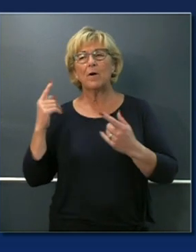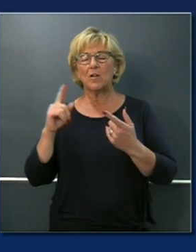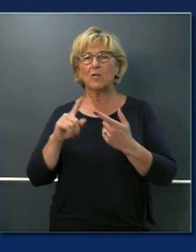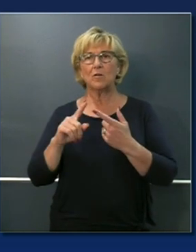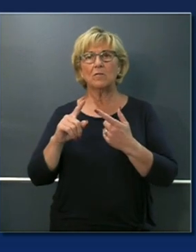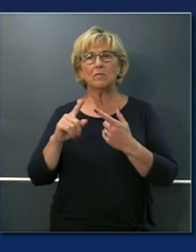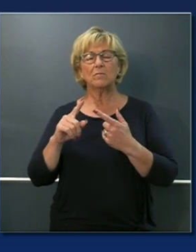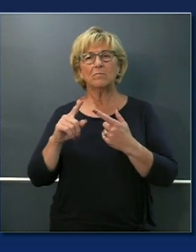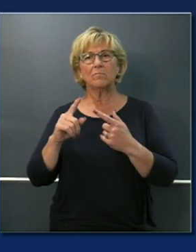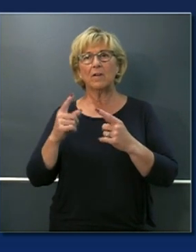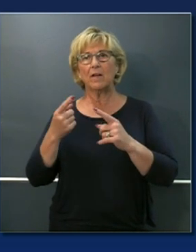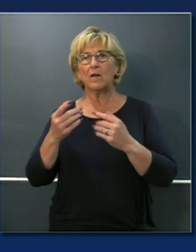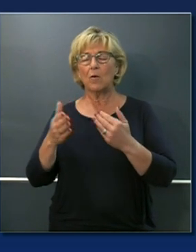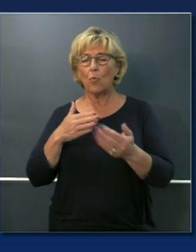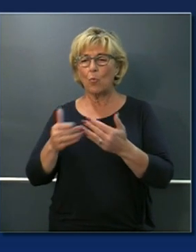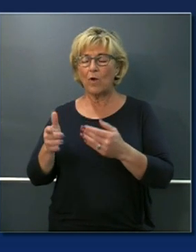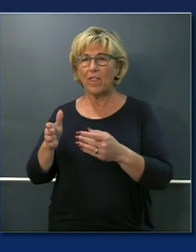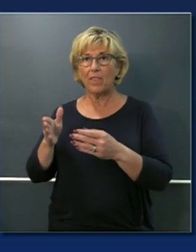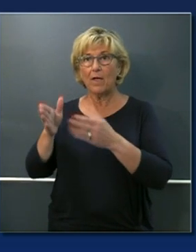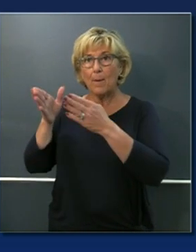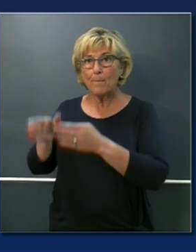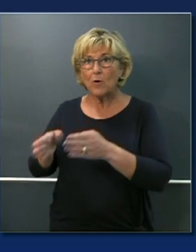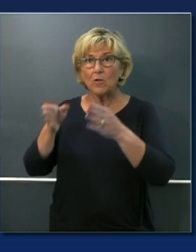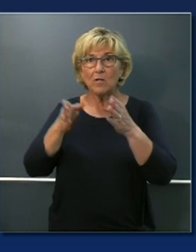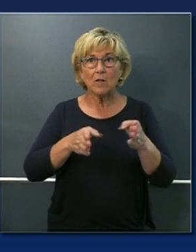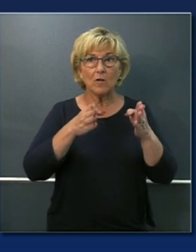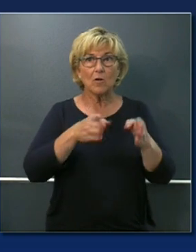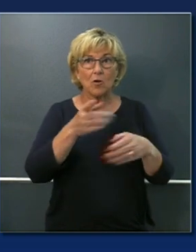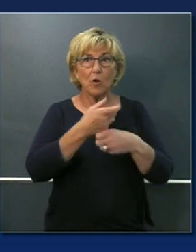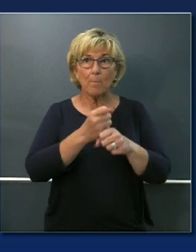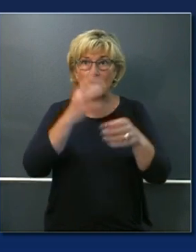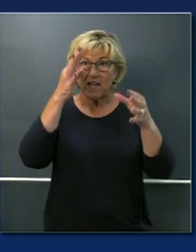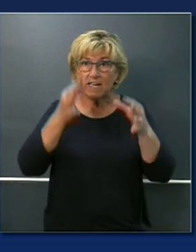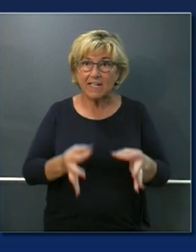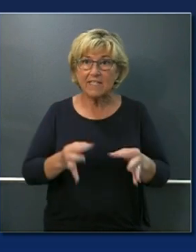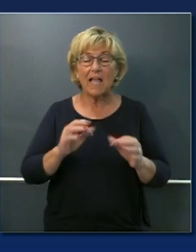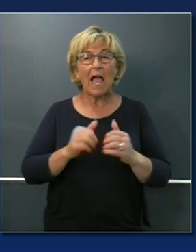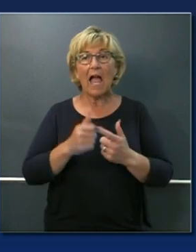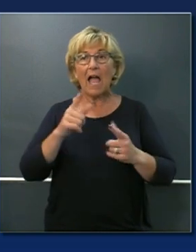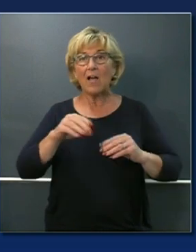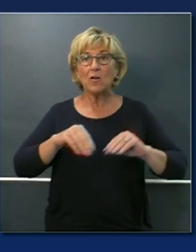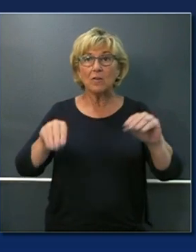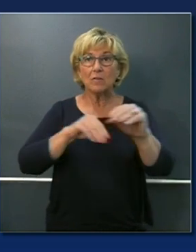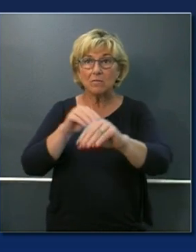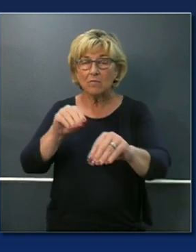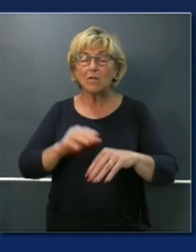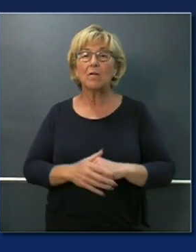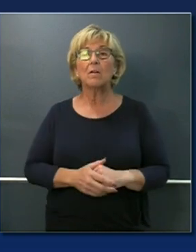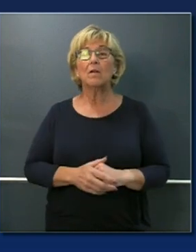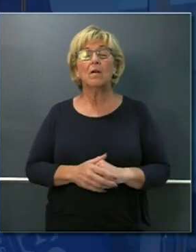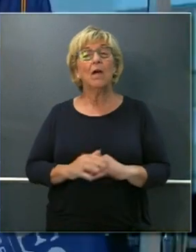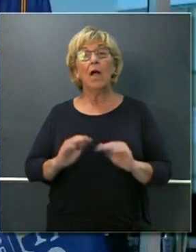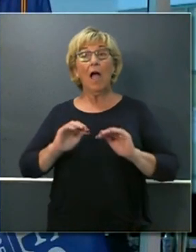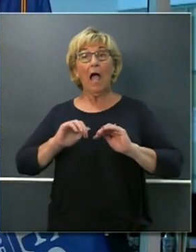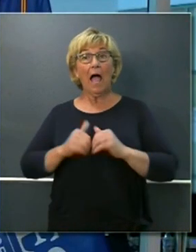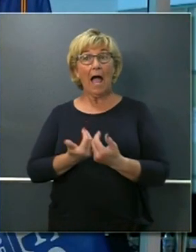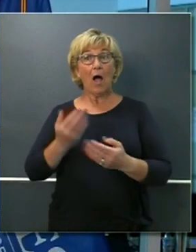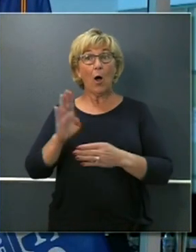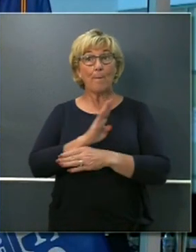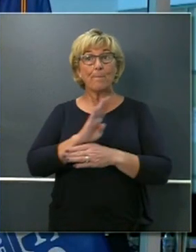MORE POSSIBLE. THAT IS WHAT WE ARE MOVING TOWARDS. WE ARE TALKING ABOUT MODIFICATIONS IN THE STAY-AT- HOME ORDER. THEY WILL BE GUIDED BY HEALTH RISKS AND OUR COMMITMENT AS WE THINK ABOUT THE KINDS OF INTERVENTIONS THAT ARE